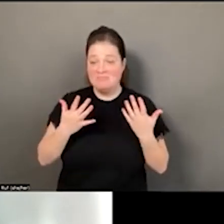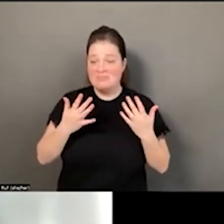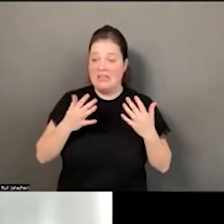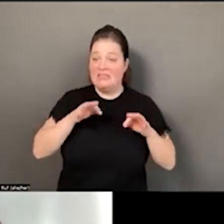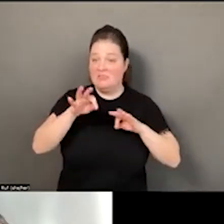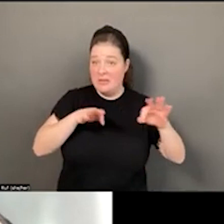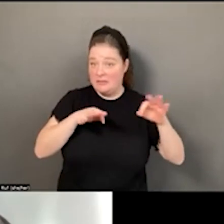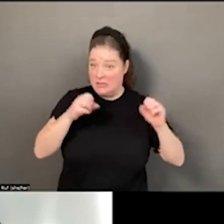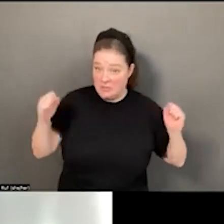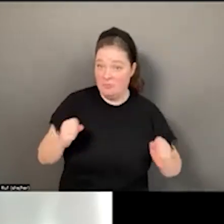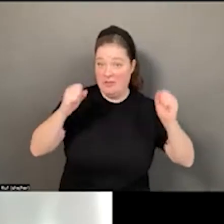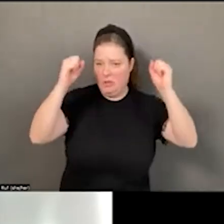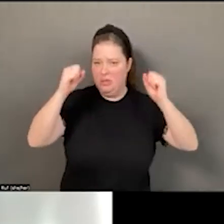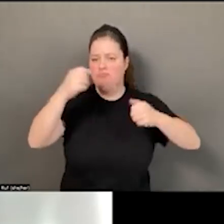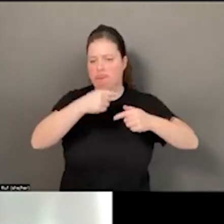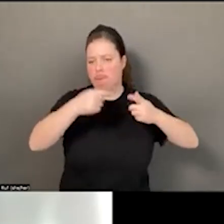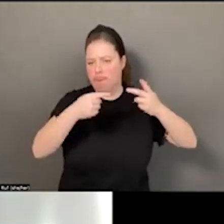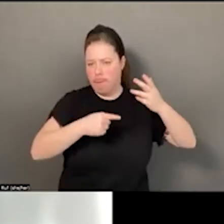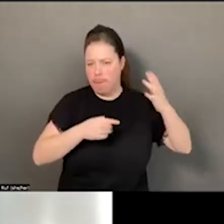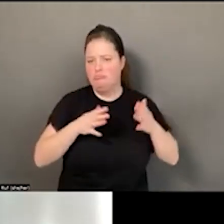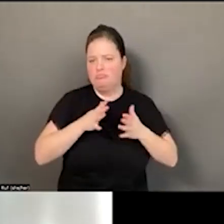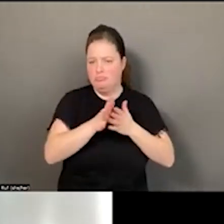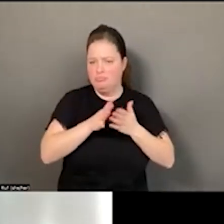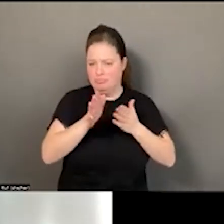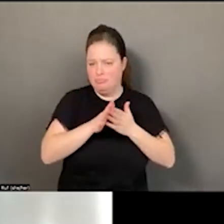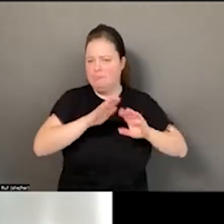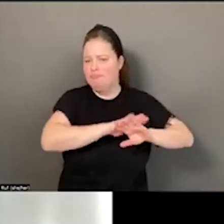but before I go into the other policies, I just want to mention another